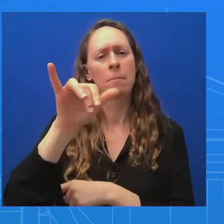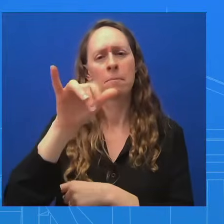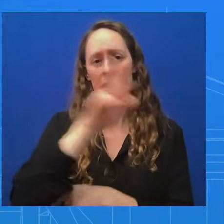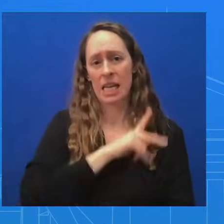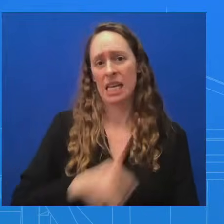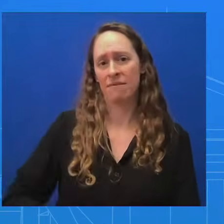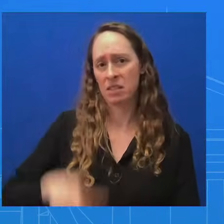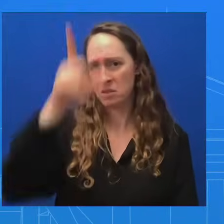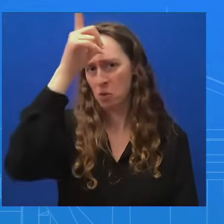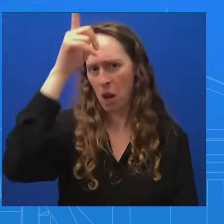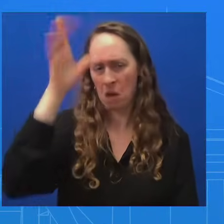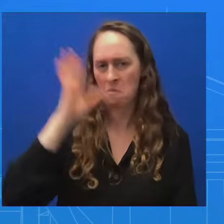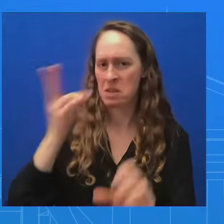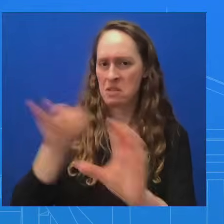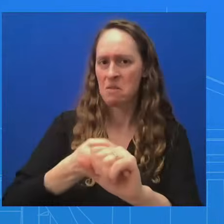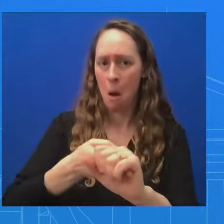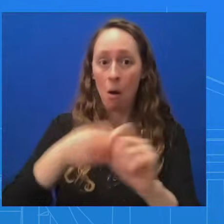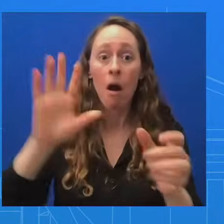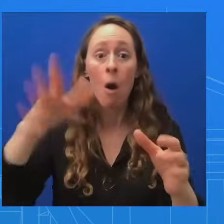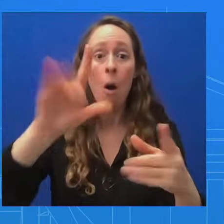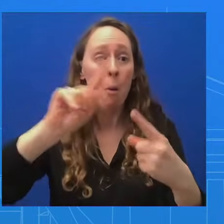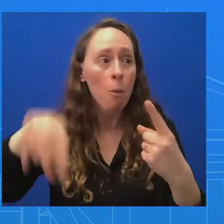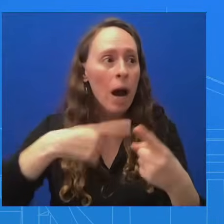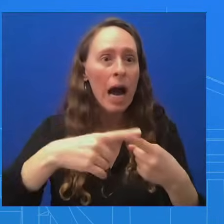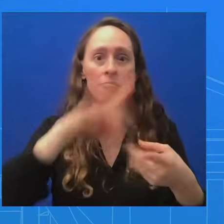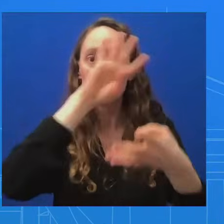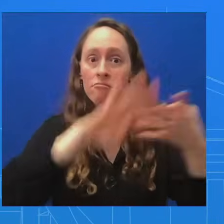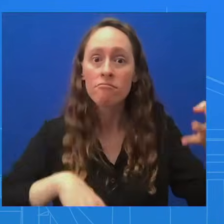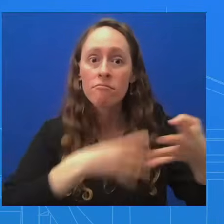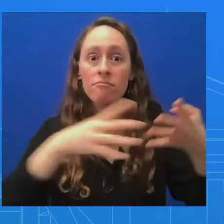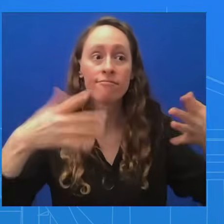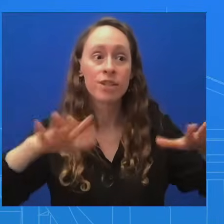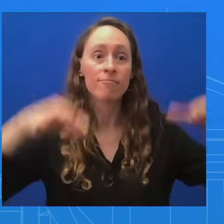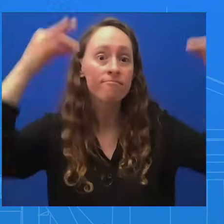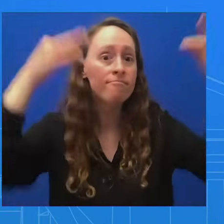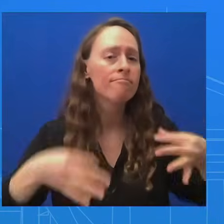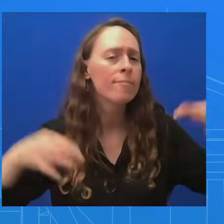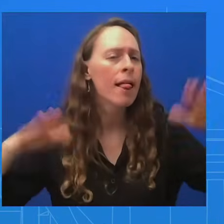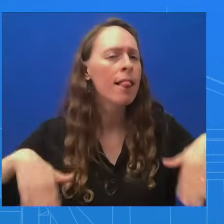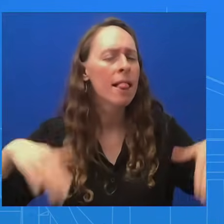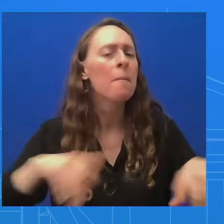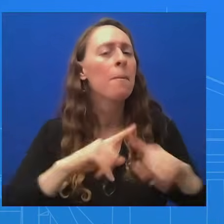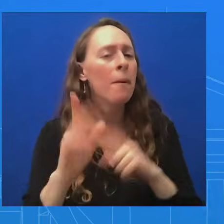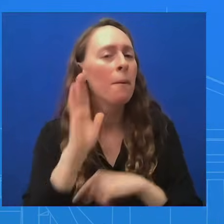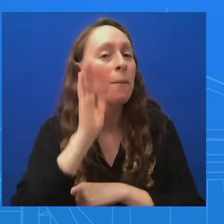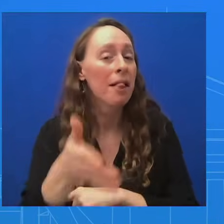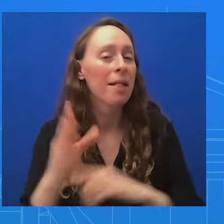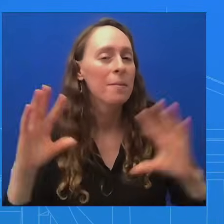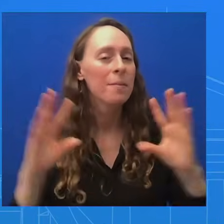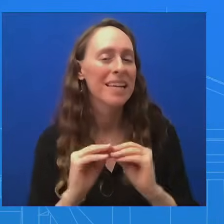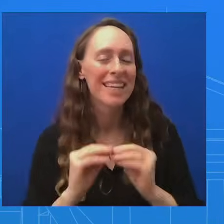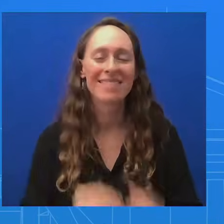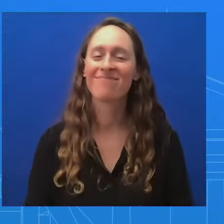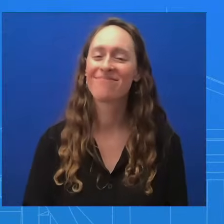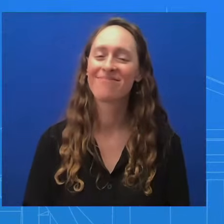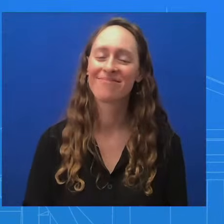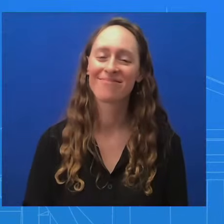before he was inaugurated, President Arévalo of Guatemala came to the U.S. and met with Jake Sullivan